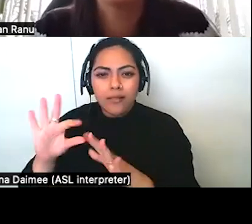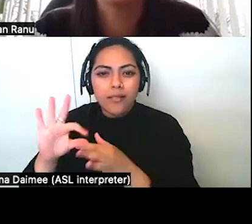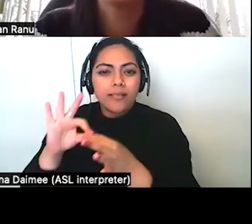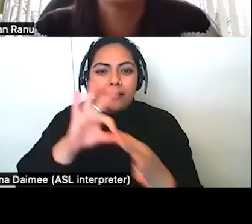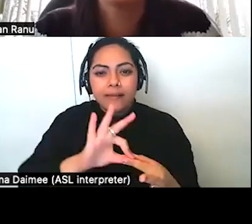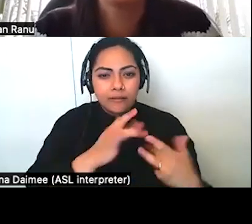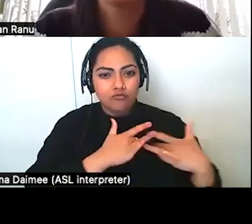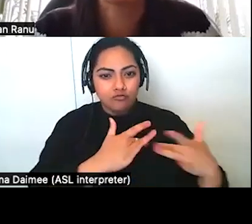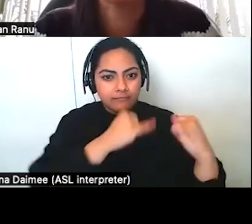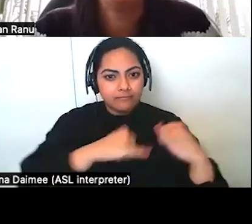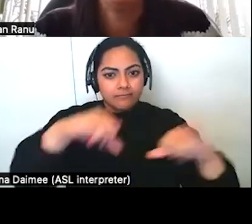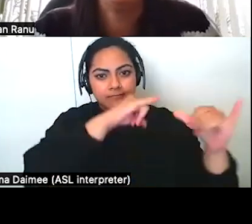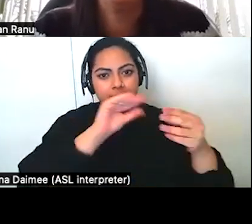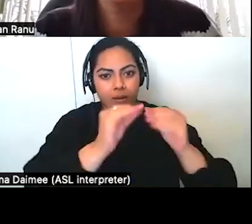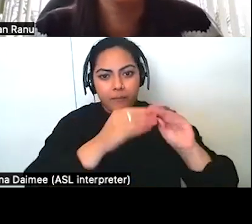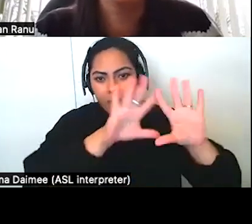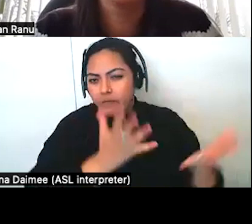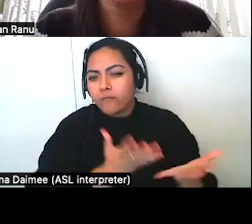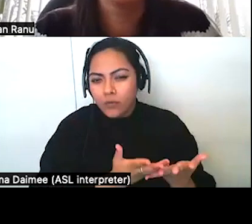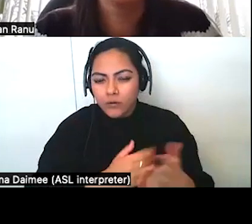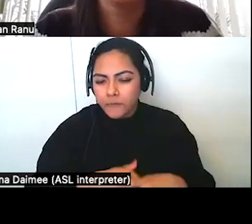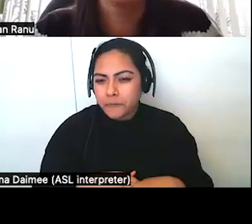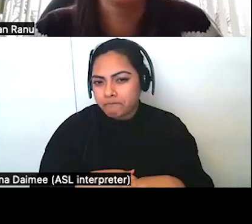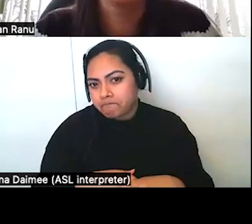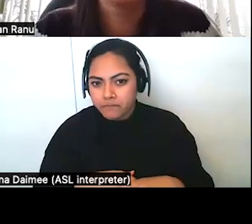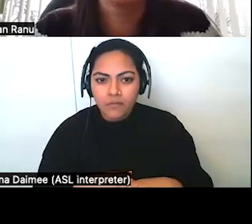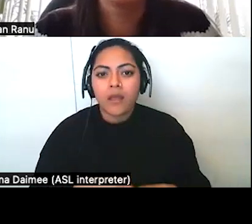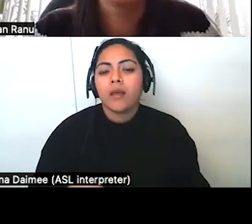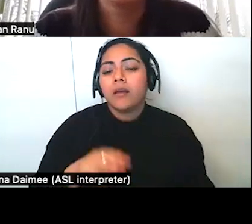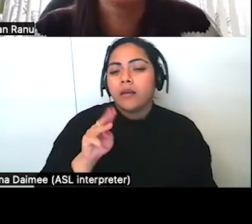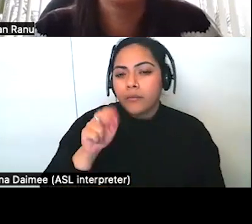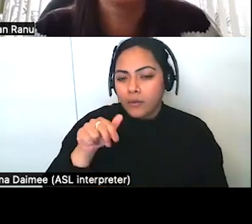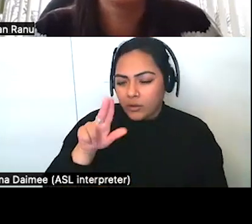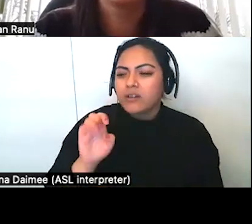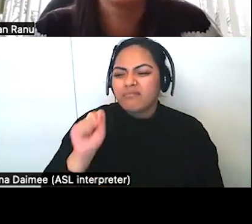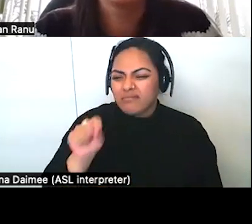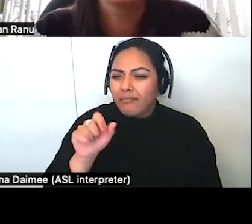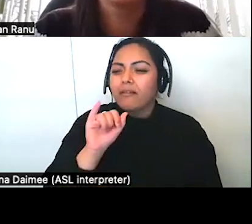you to say that your retailers want to match, like if there's gift item in the category,